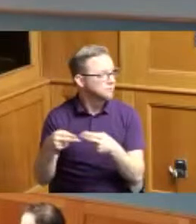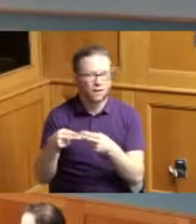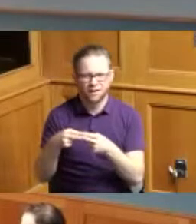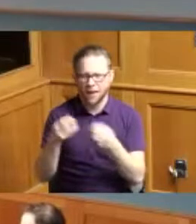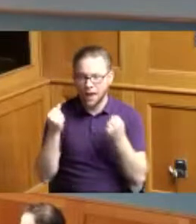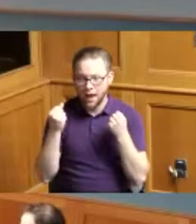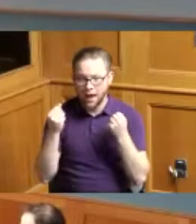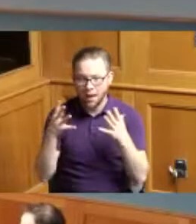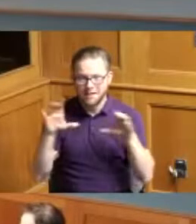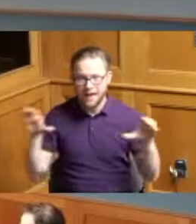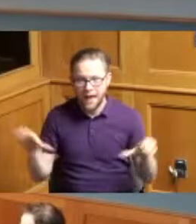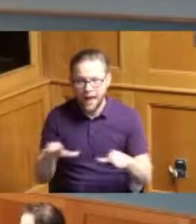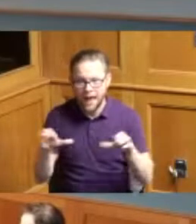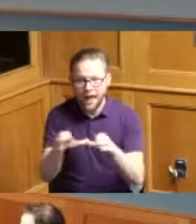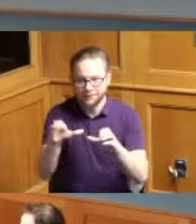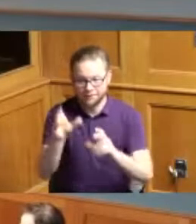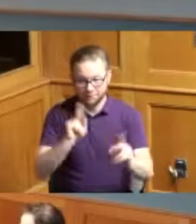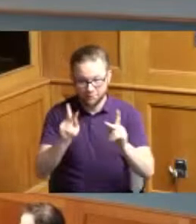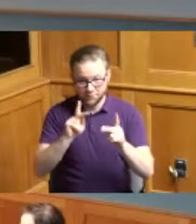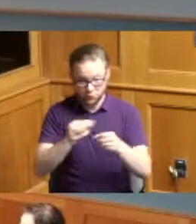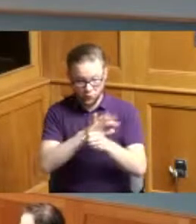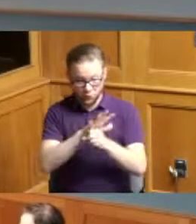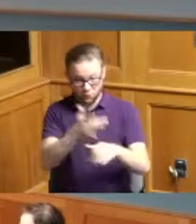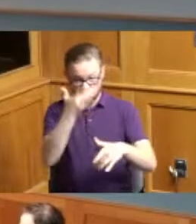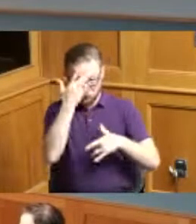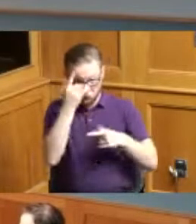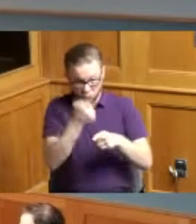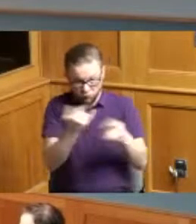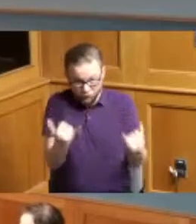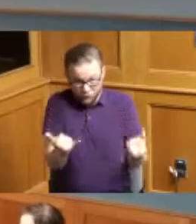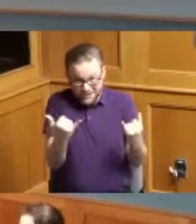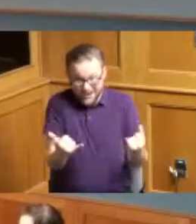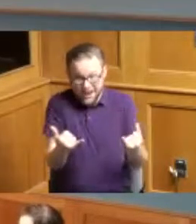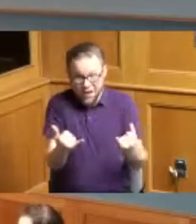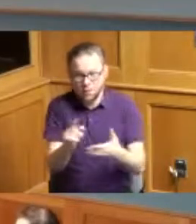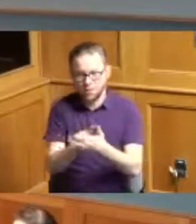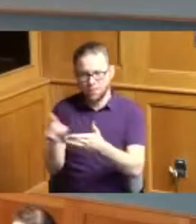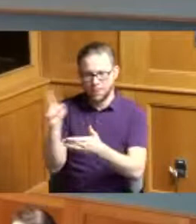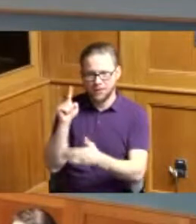cases of Covid and this week will be a week of reflection last week we were at 38,000 this week